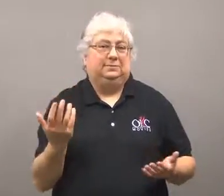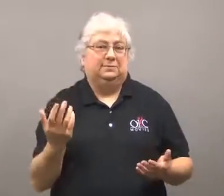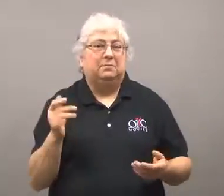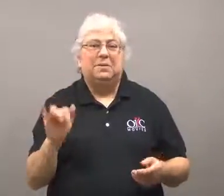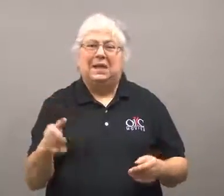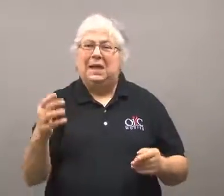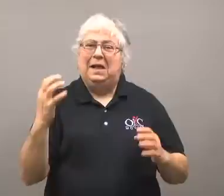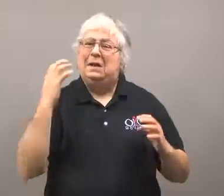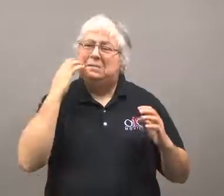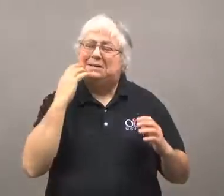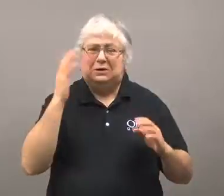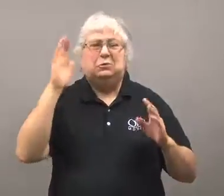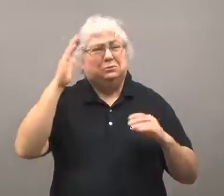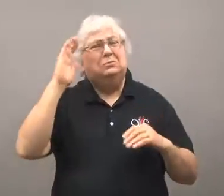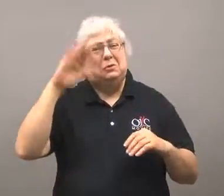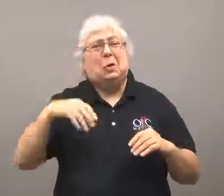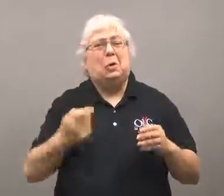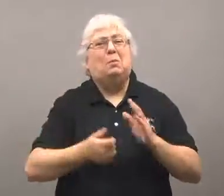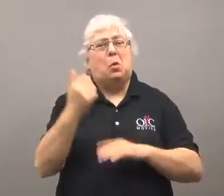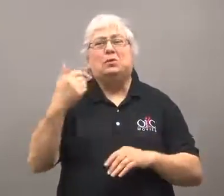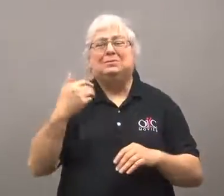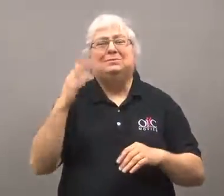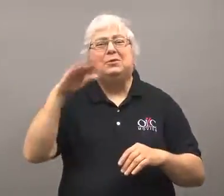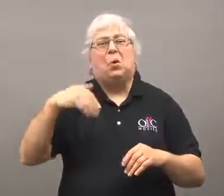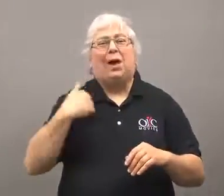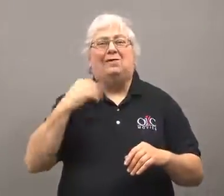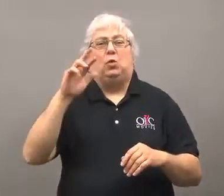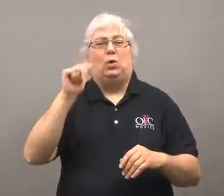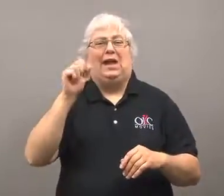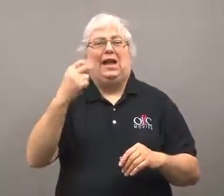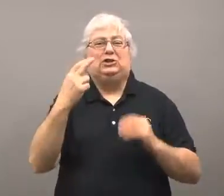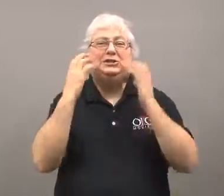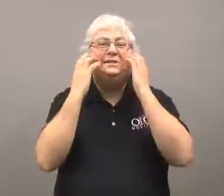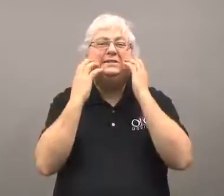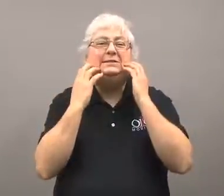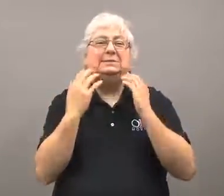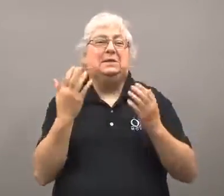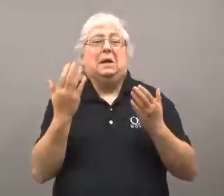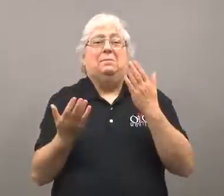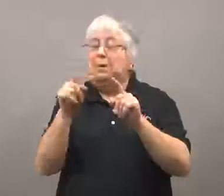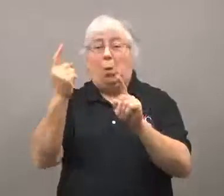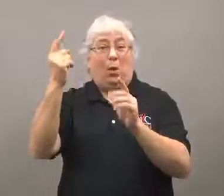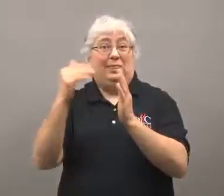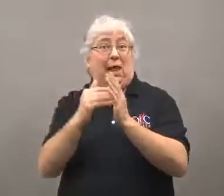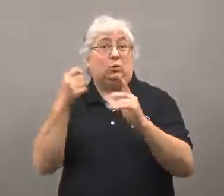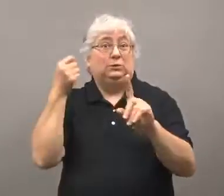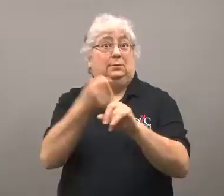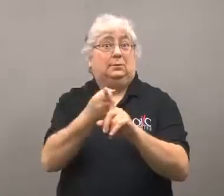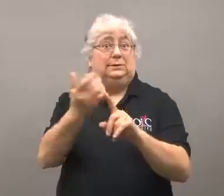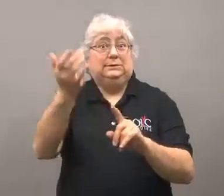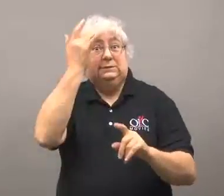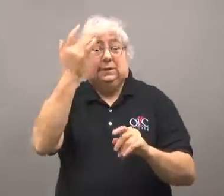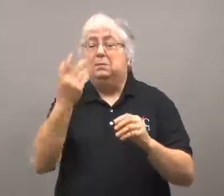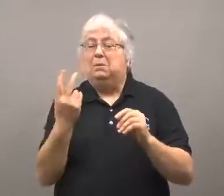People are aware of the rash that comes with measles.